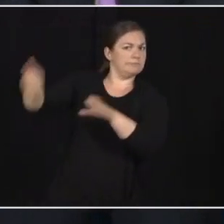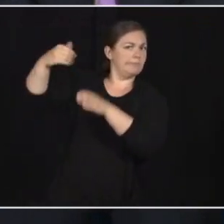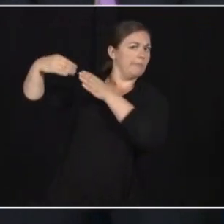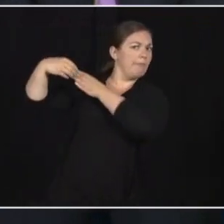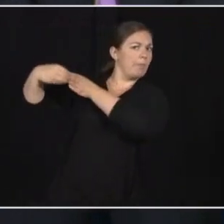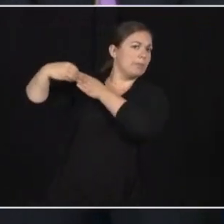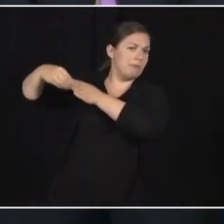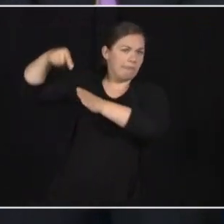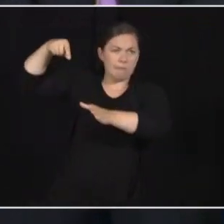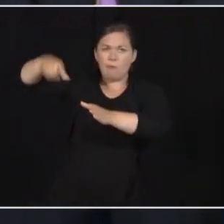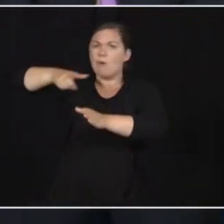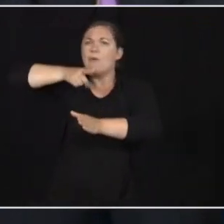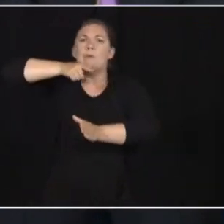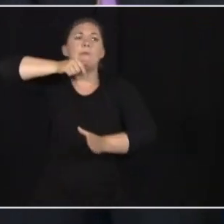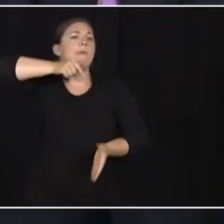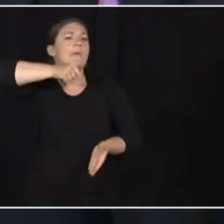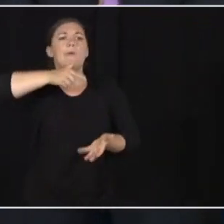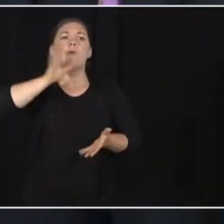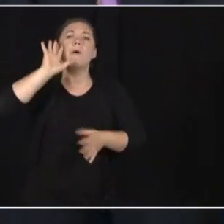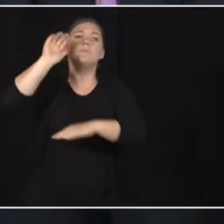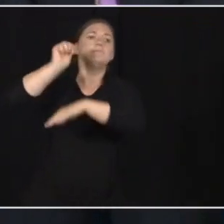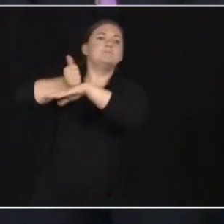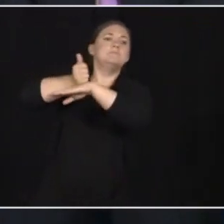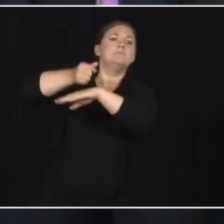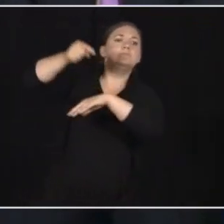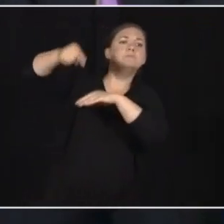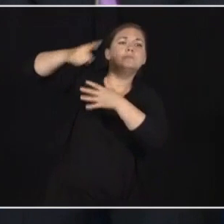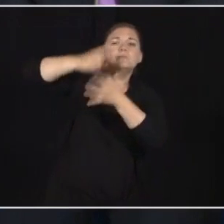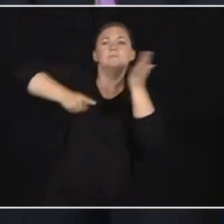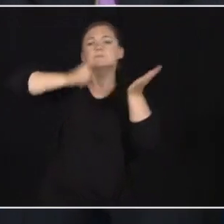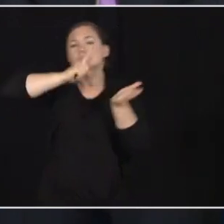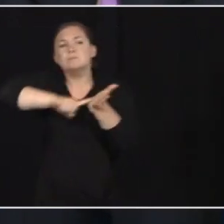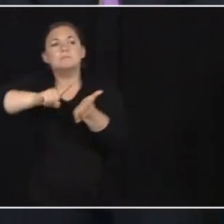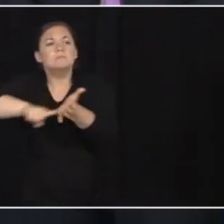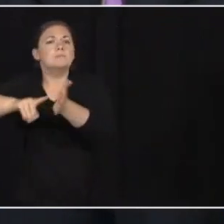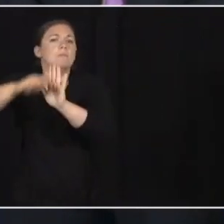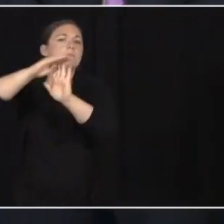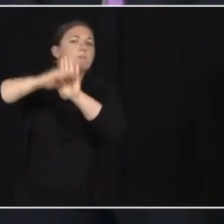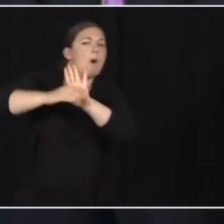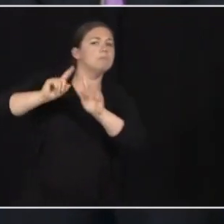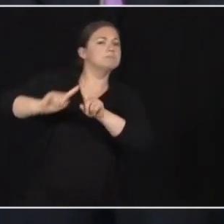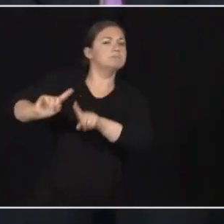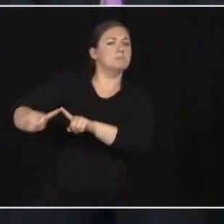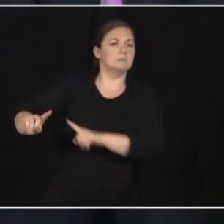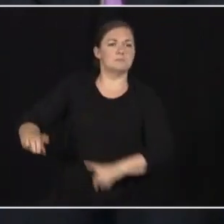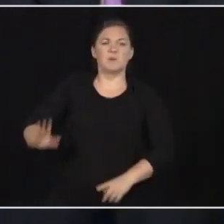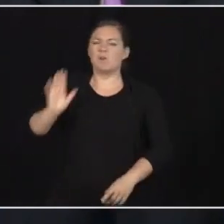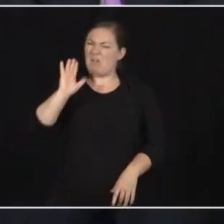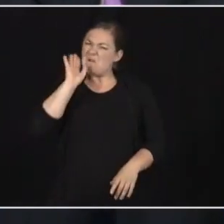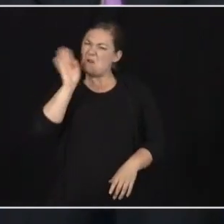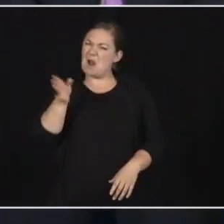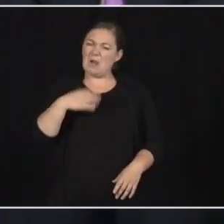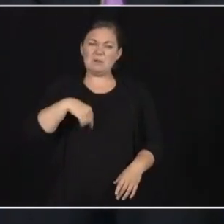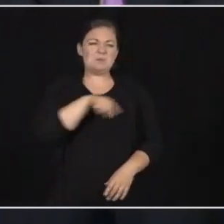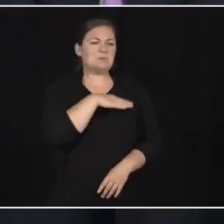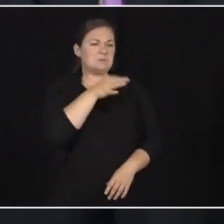Are you having trouble finding someone and who are you looking to set the agenda for your commission? We will come out with that sometime very